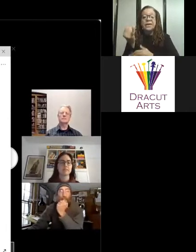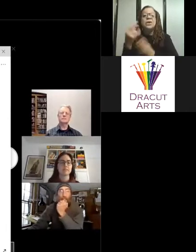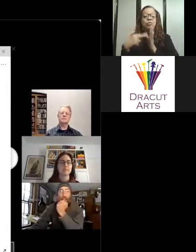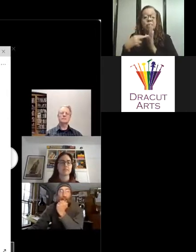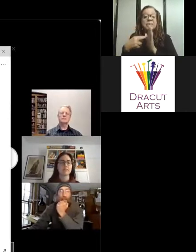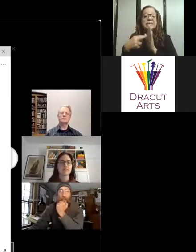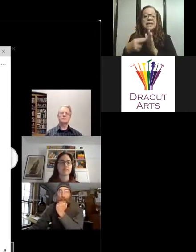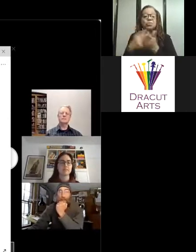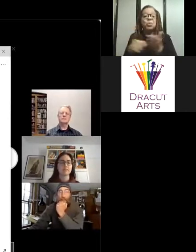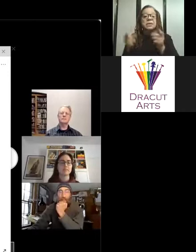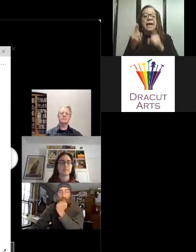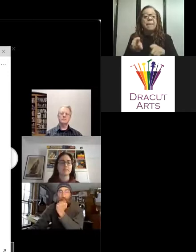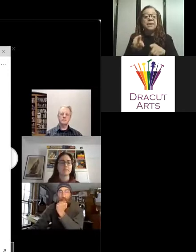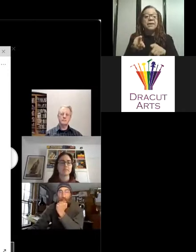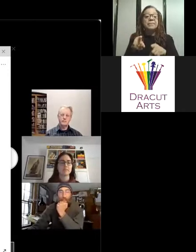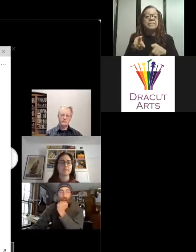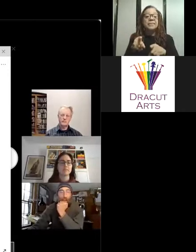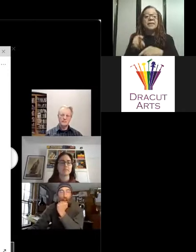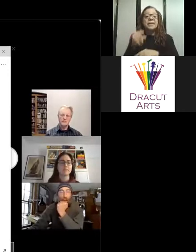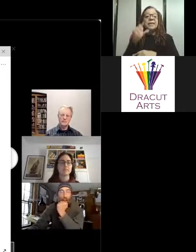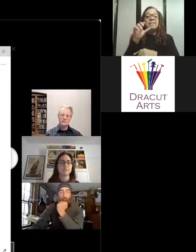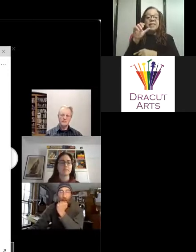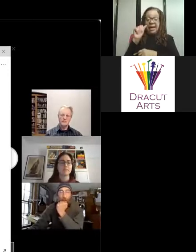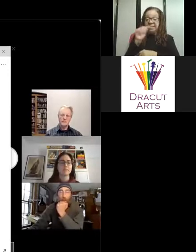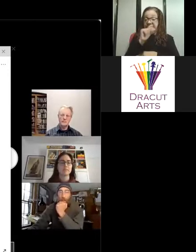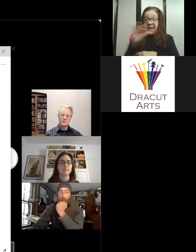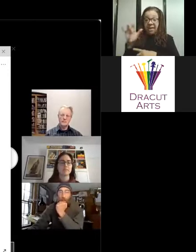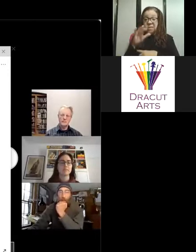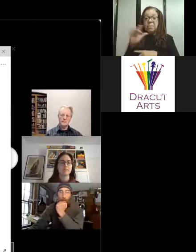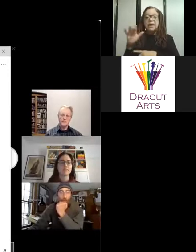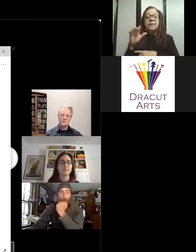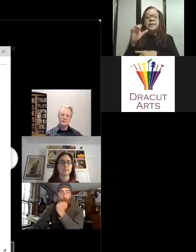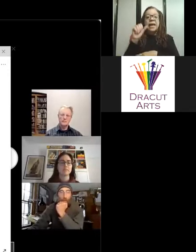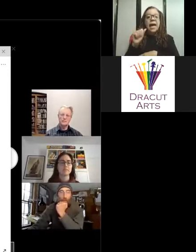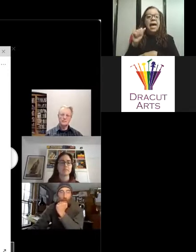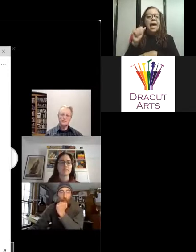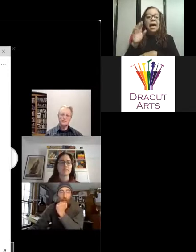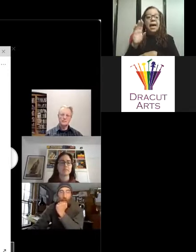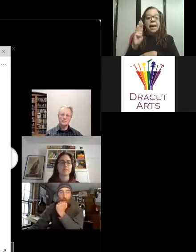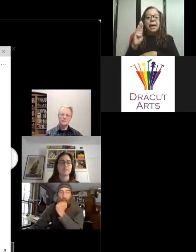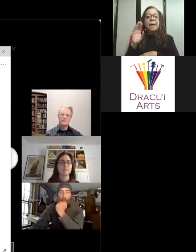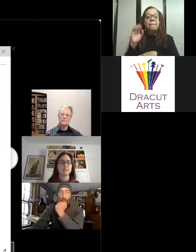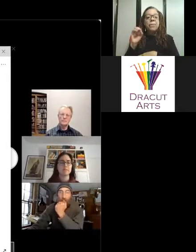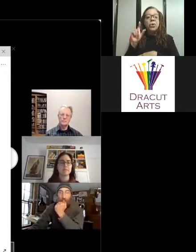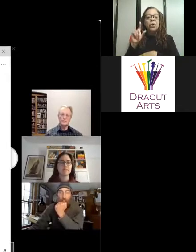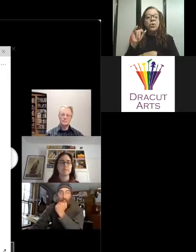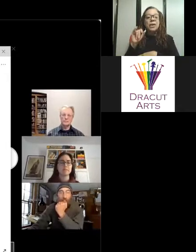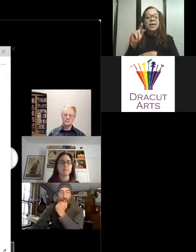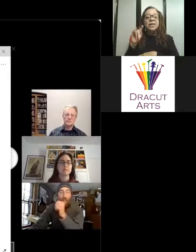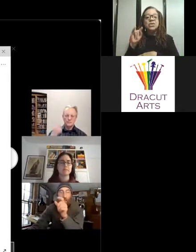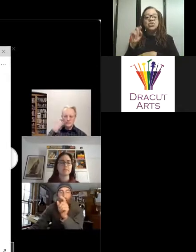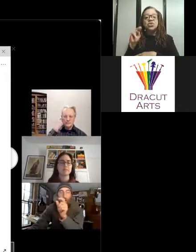"The-AL-PHA-BET-is-an...AP (AB!) an-AB-O-LI-TION-IST."-- Starting to put the